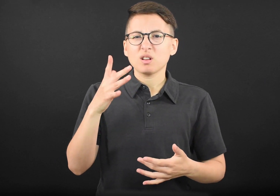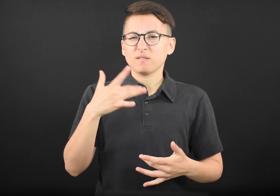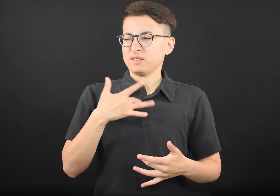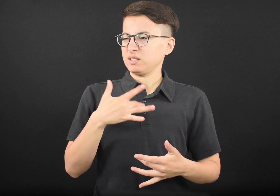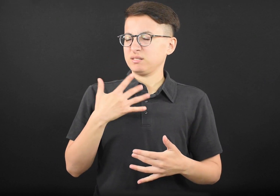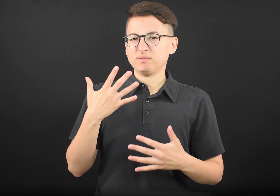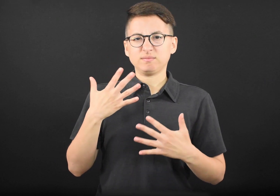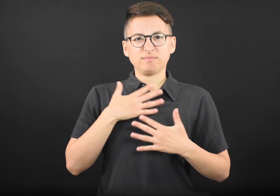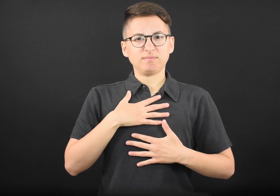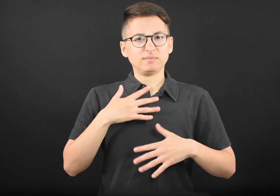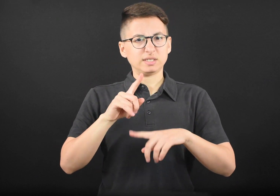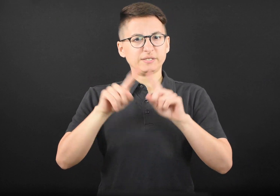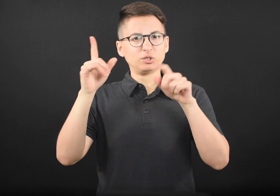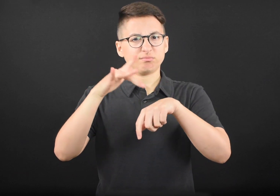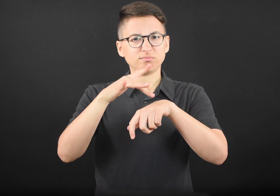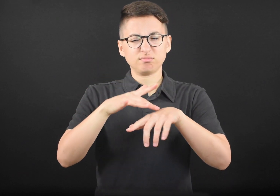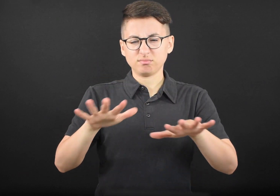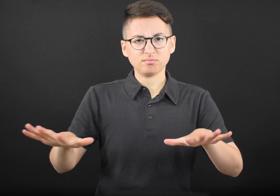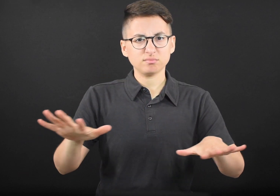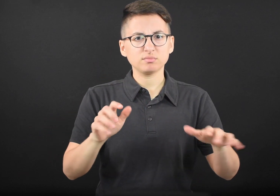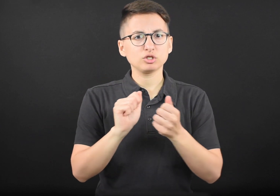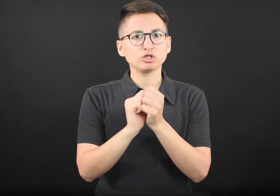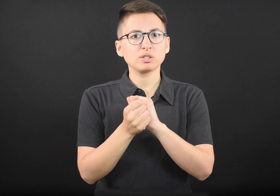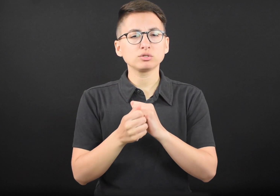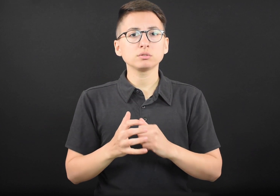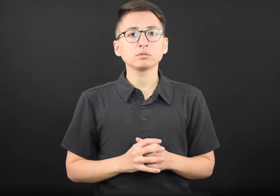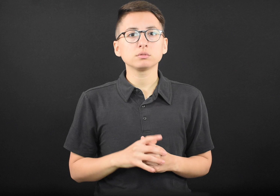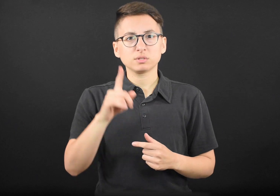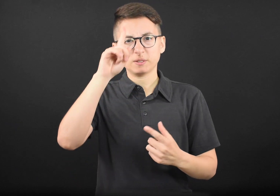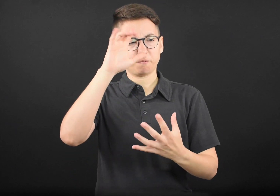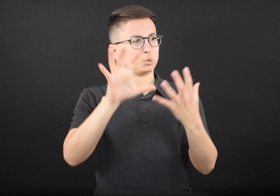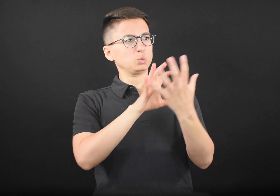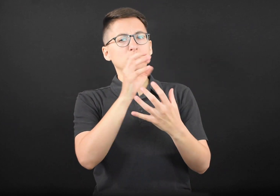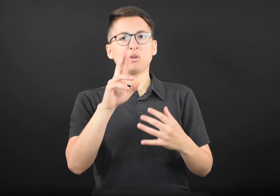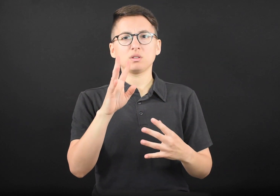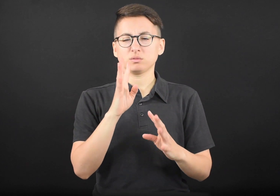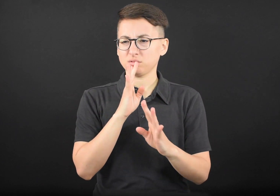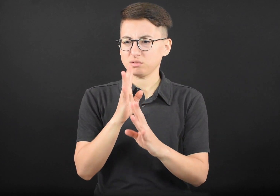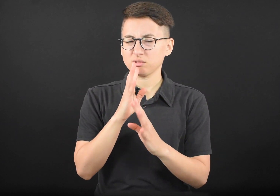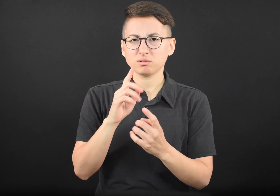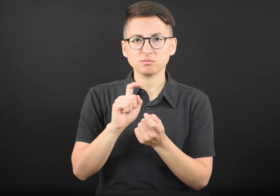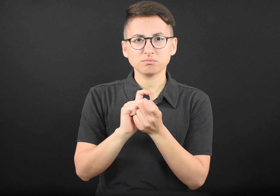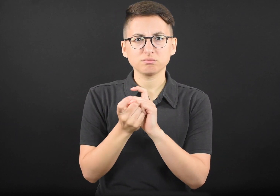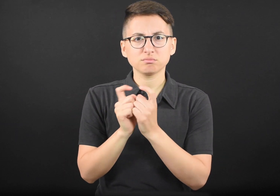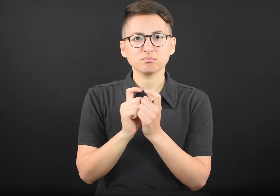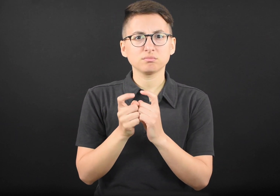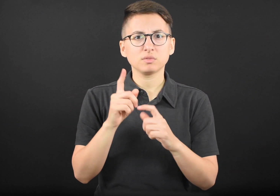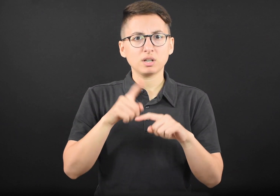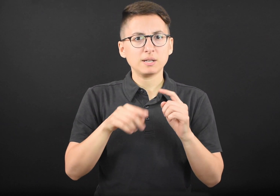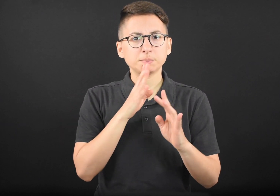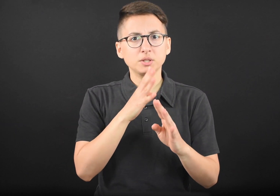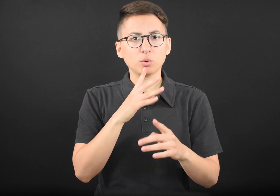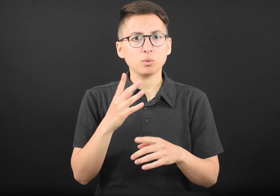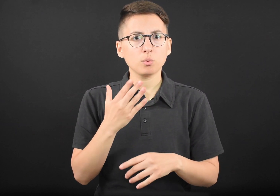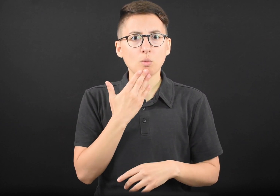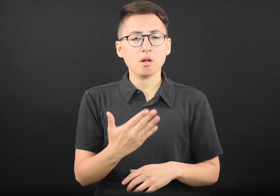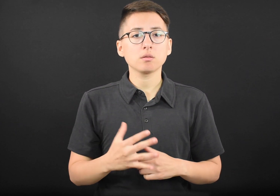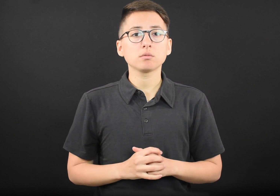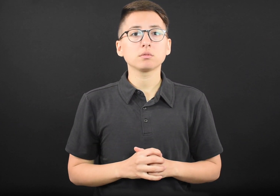● confusion or trouble speaking; ● seizures;